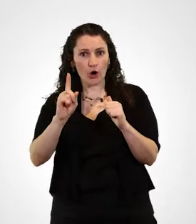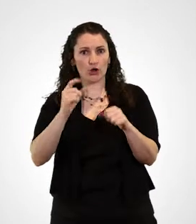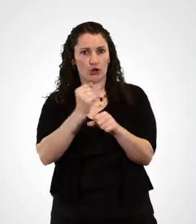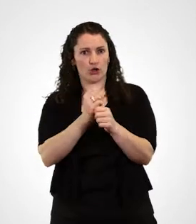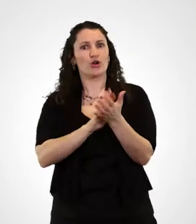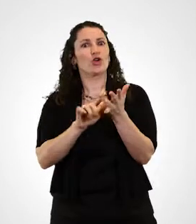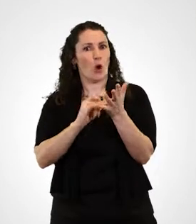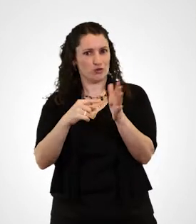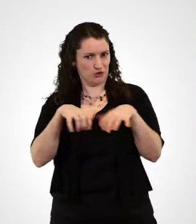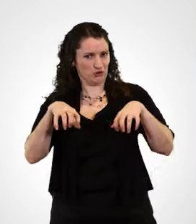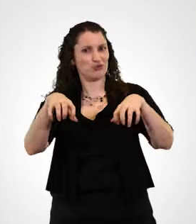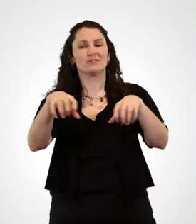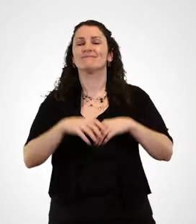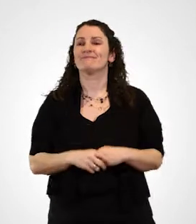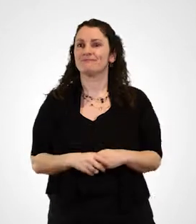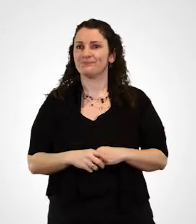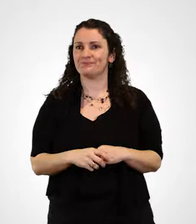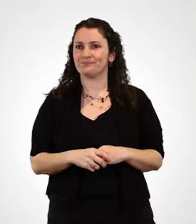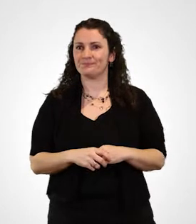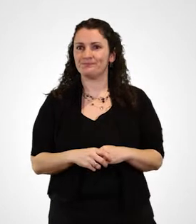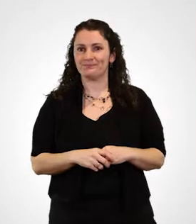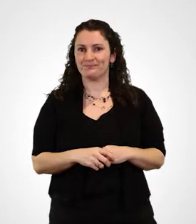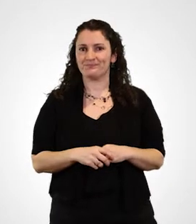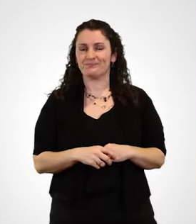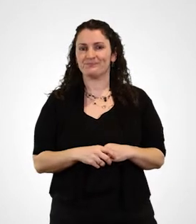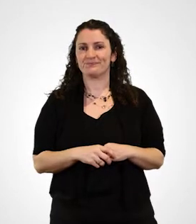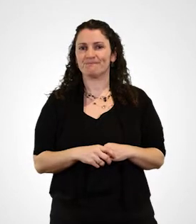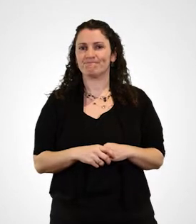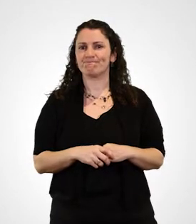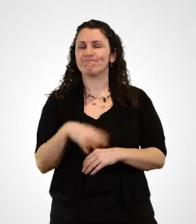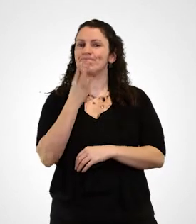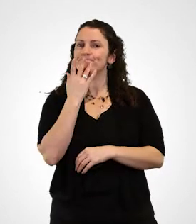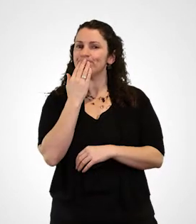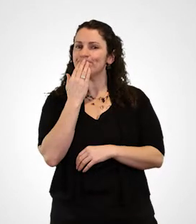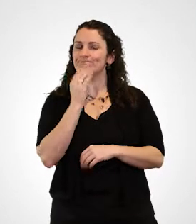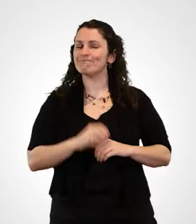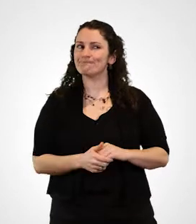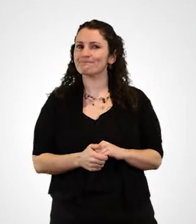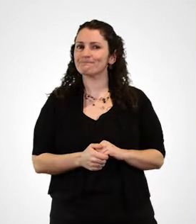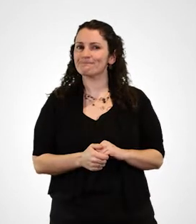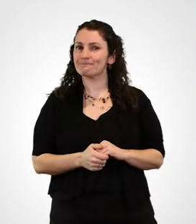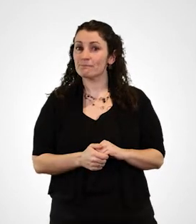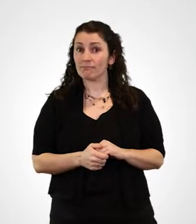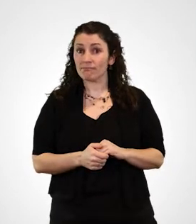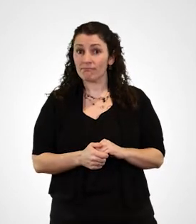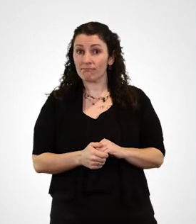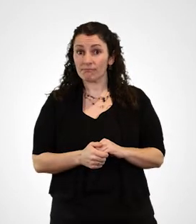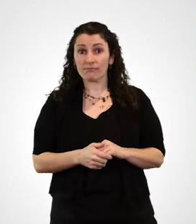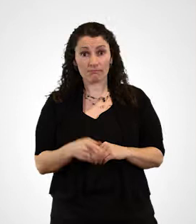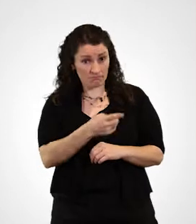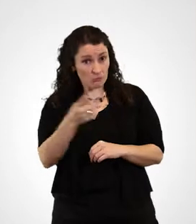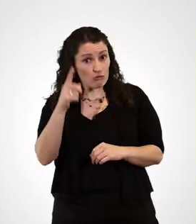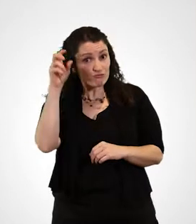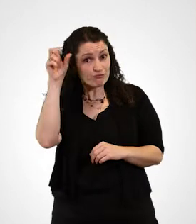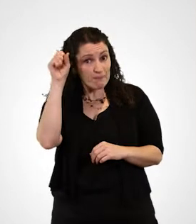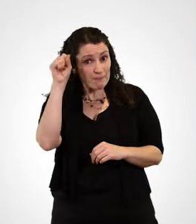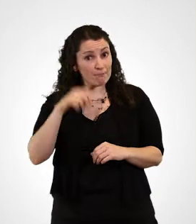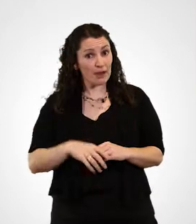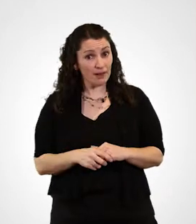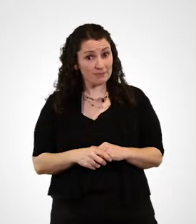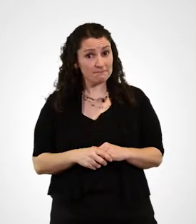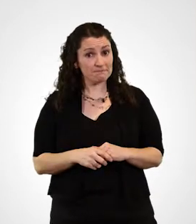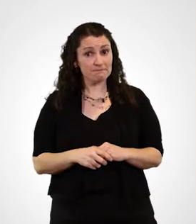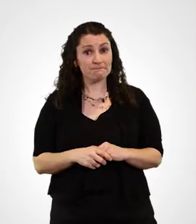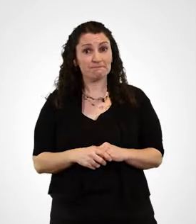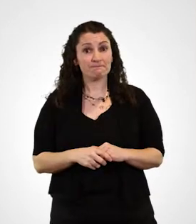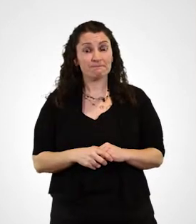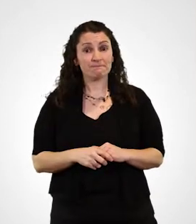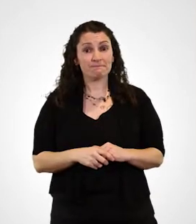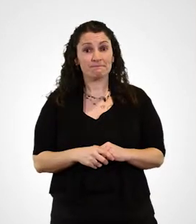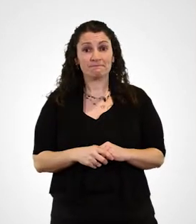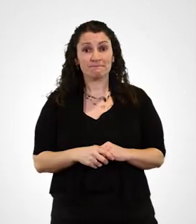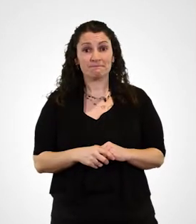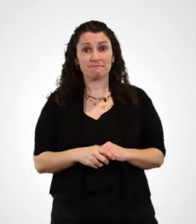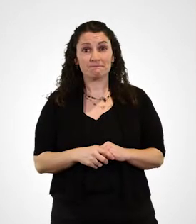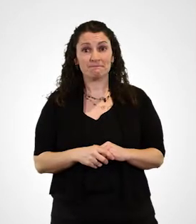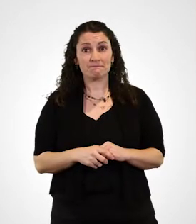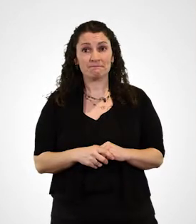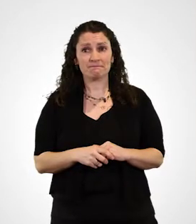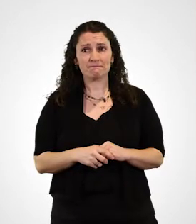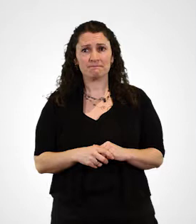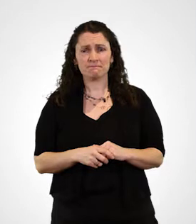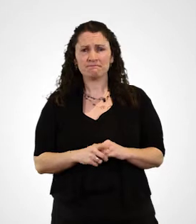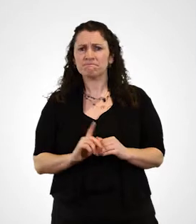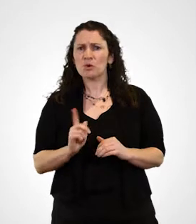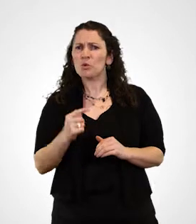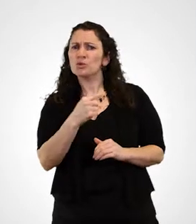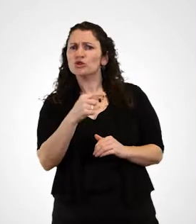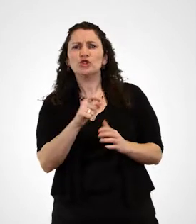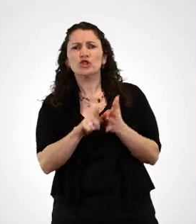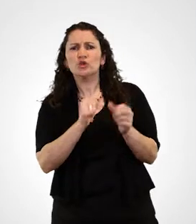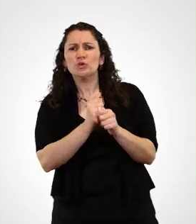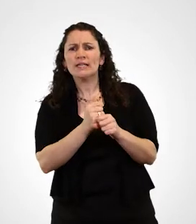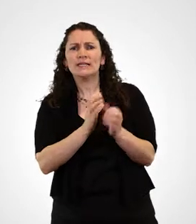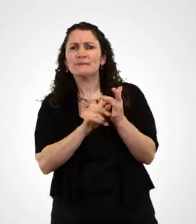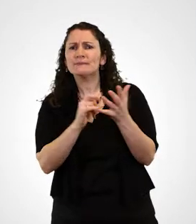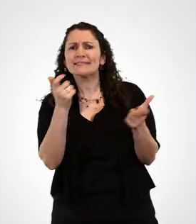Okay, hmm, do you remember Miss Giggle, what is she doing?